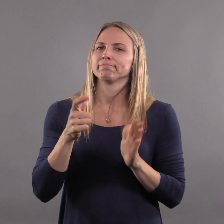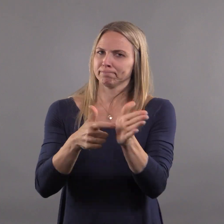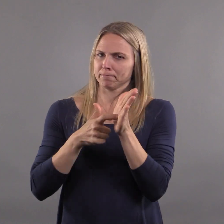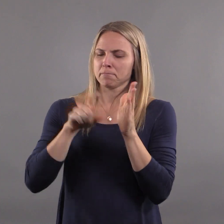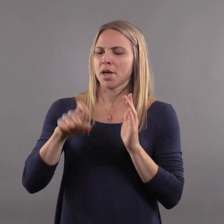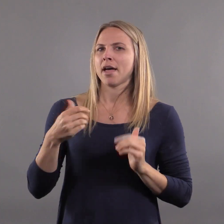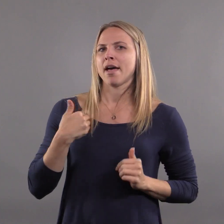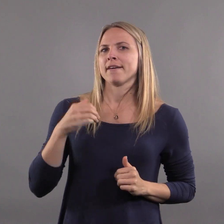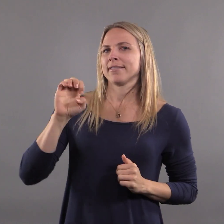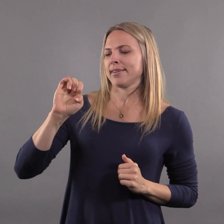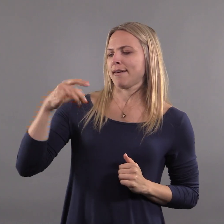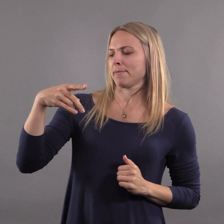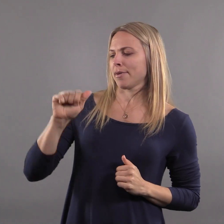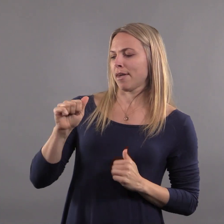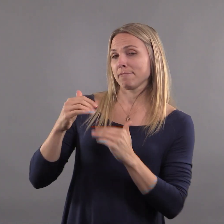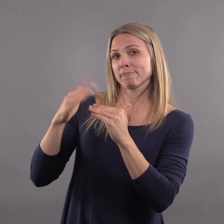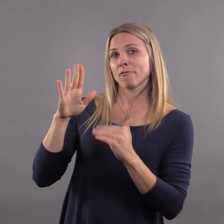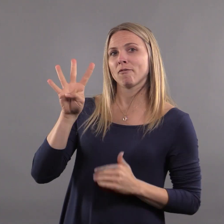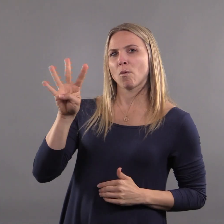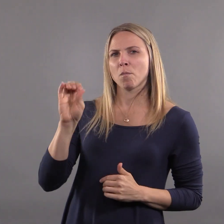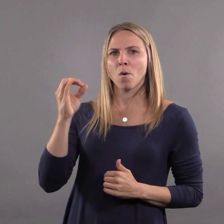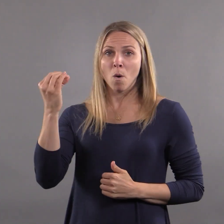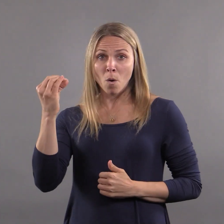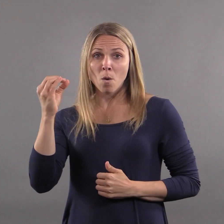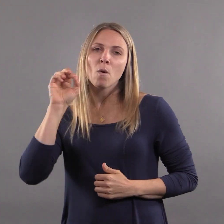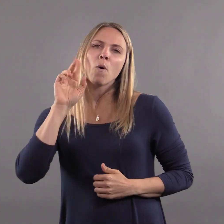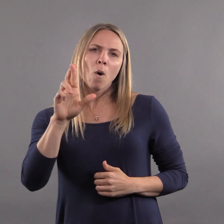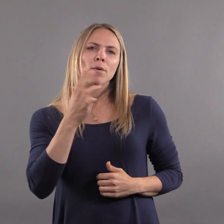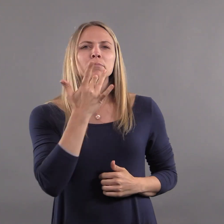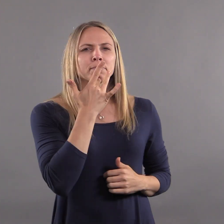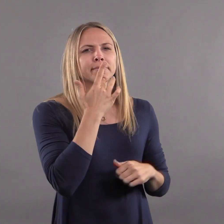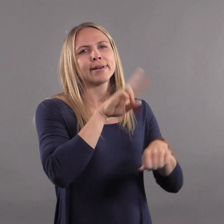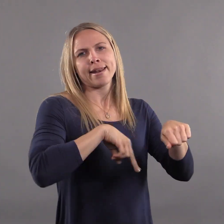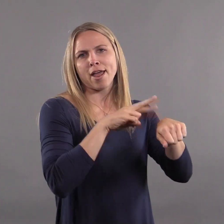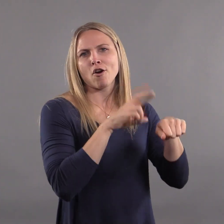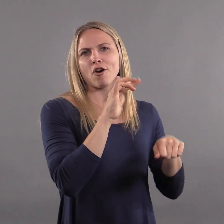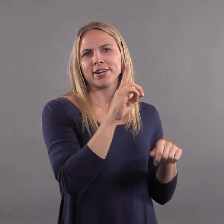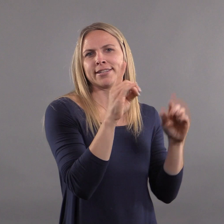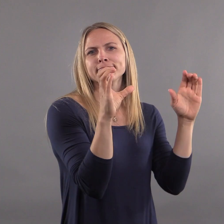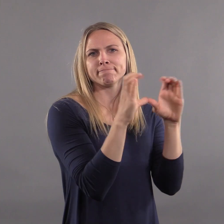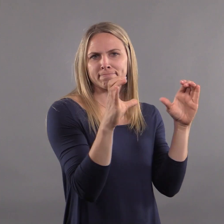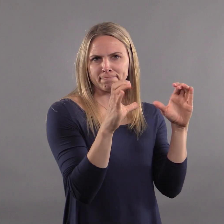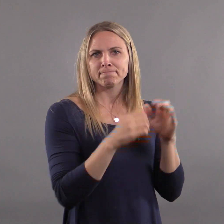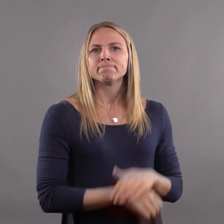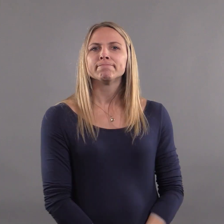EIPA 4.0 or above. but national RID certification is preferred.